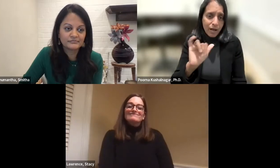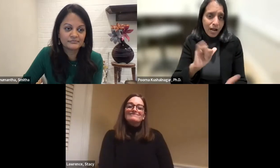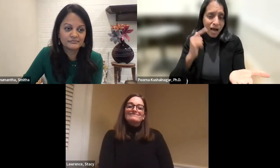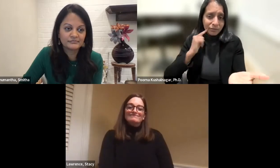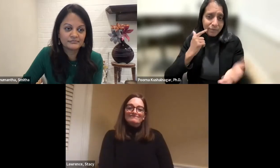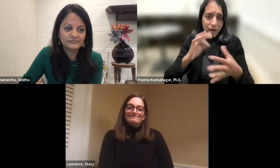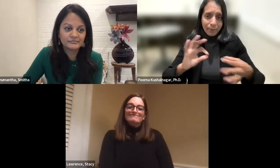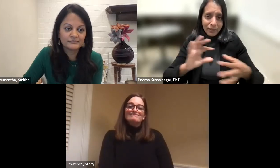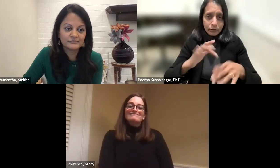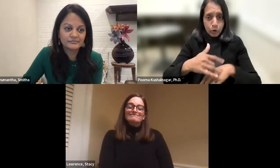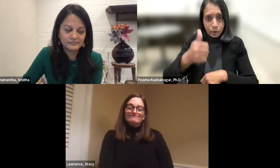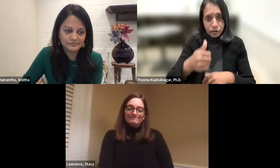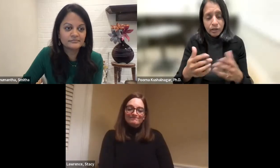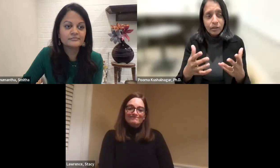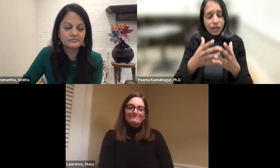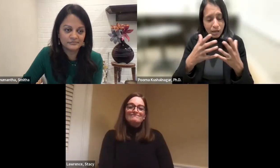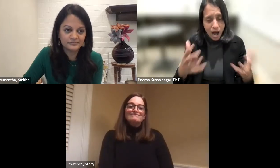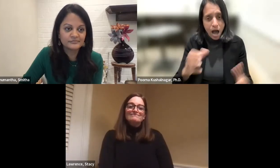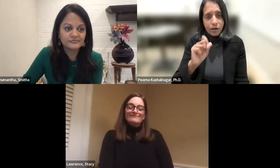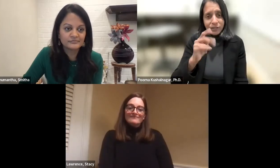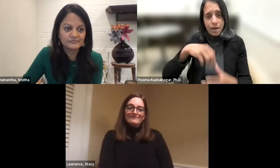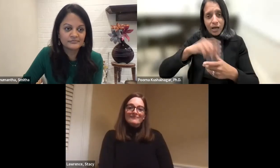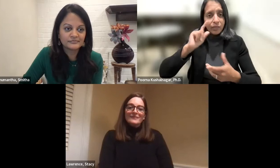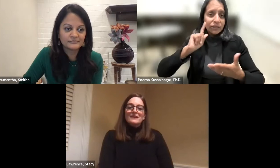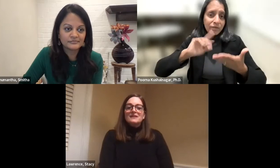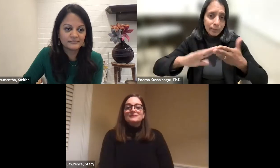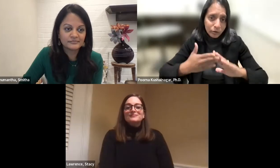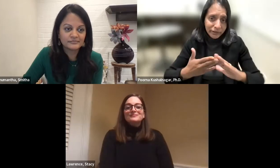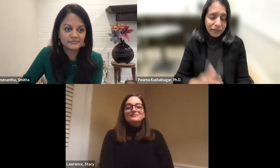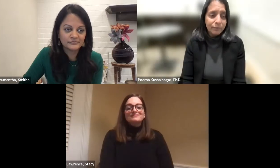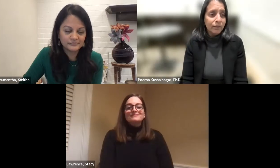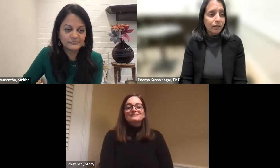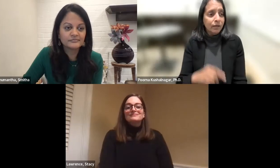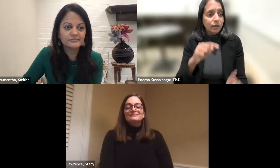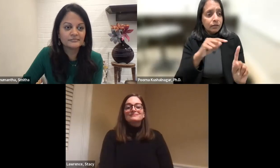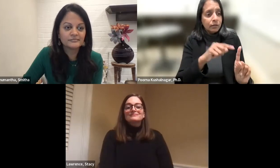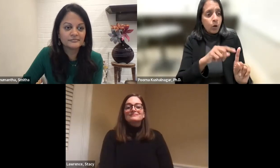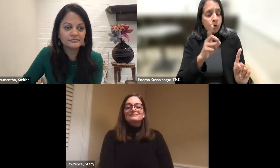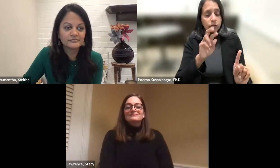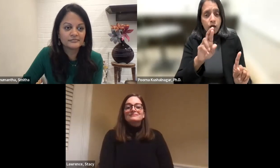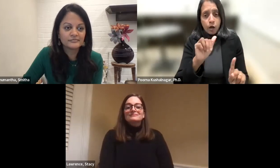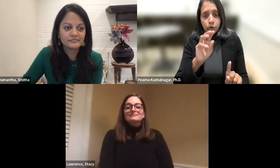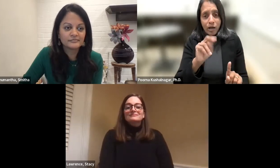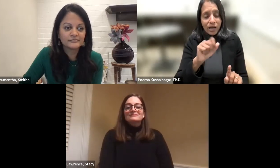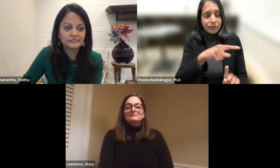and there's a lot of stigmas that come along with that, like Smitha had mentioned, especially within the Deaf community,